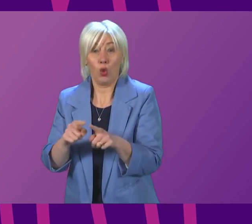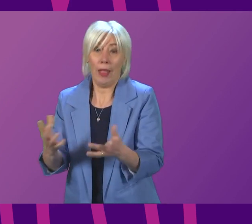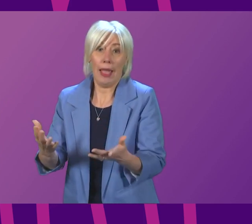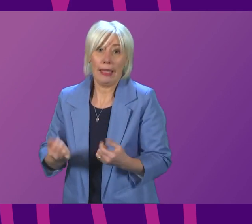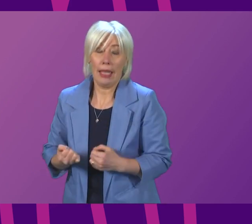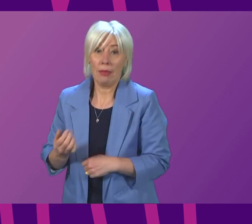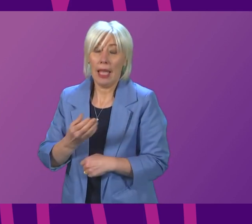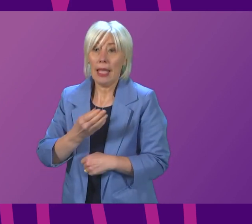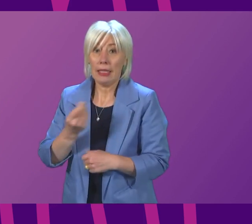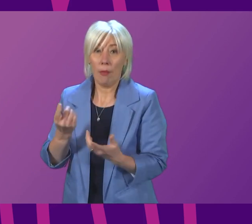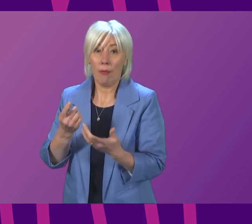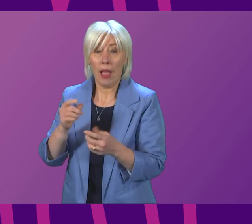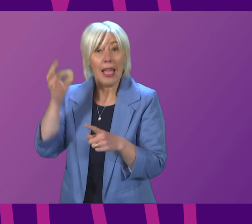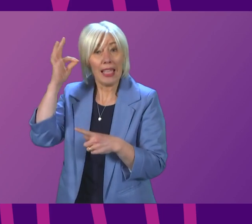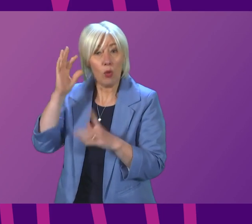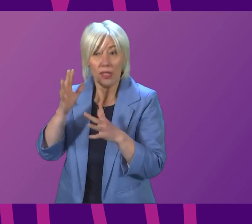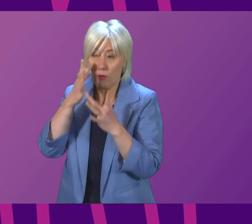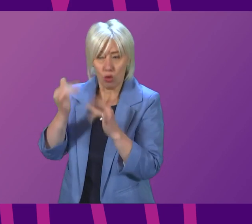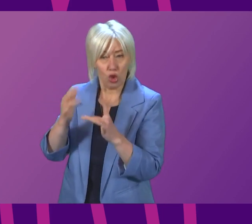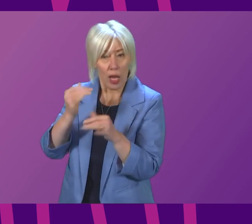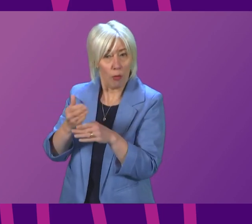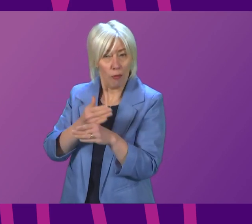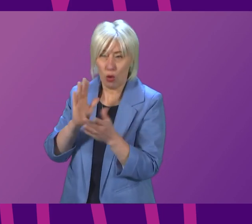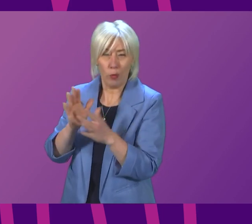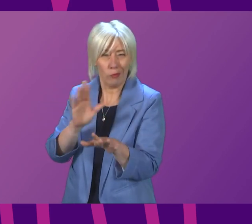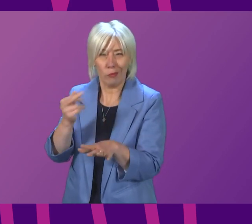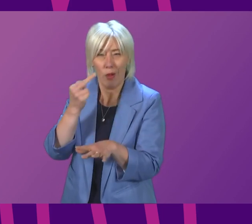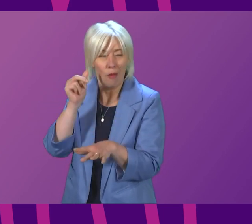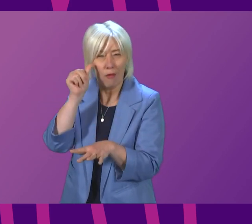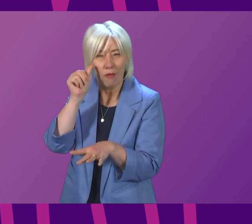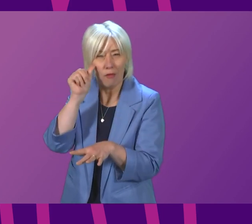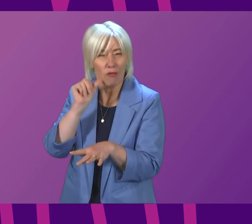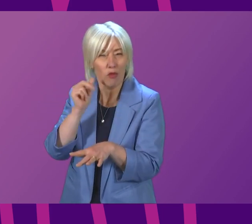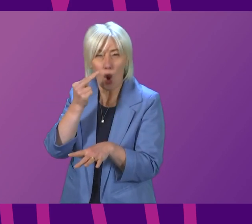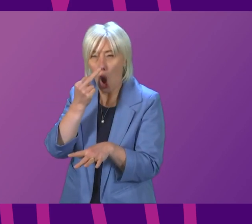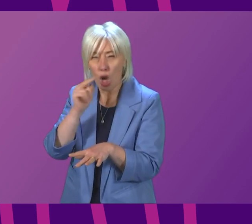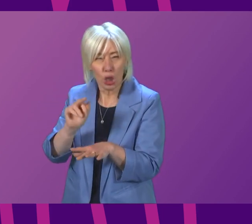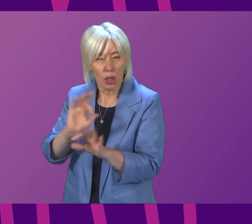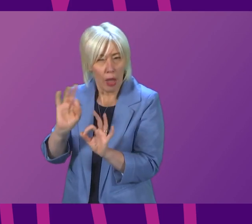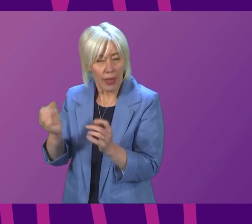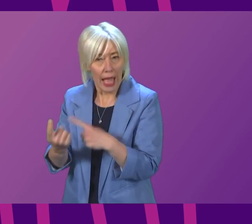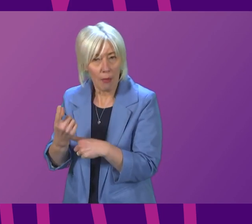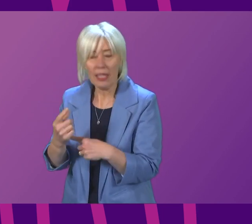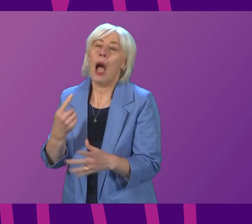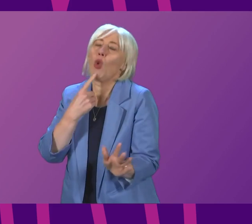that councils have to make to guard against fraud and any businesses trying to claim money that they are not entitled to.